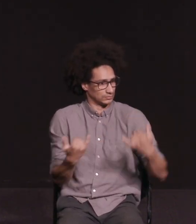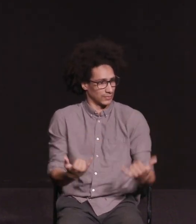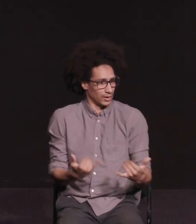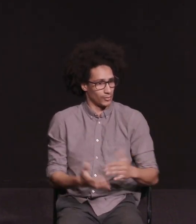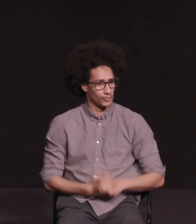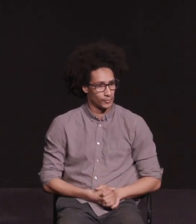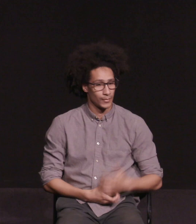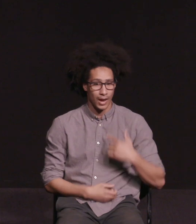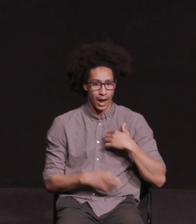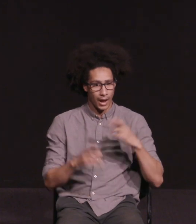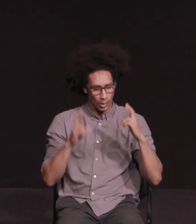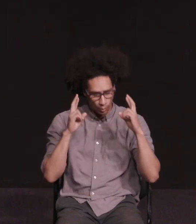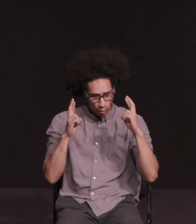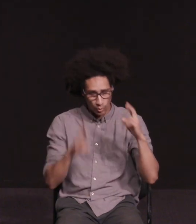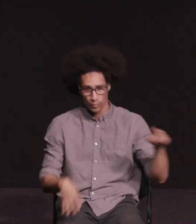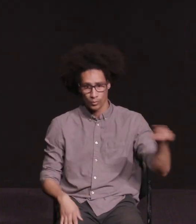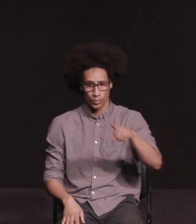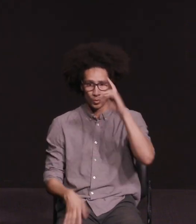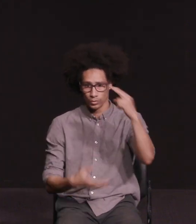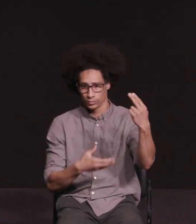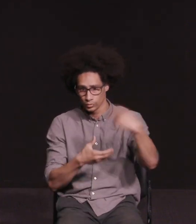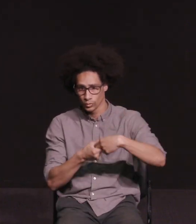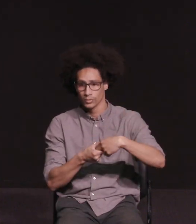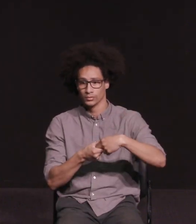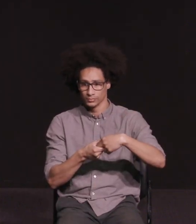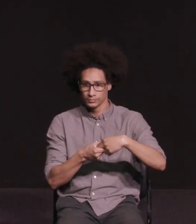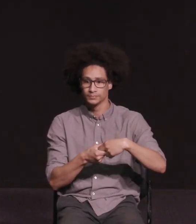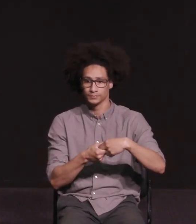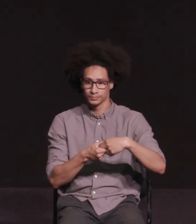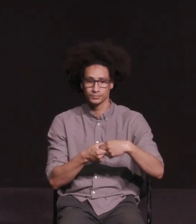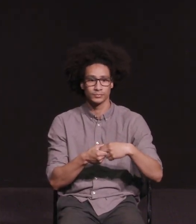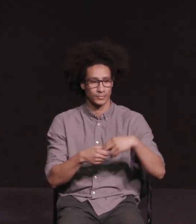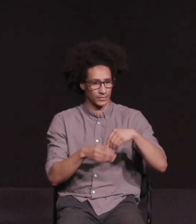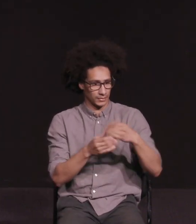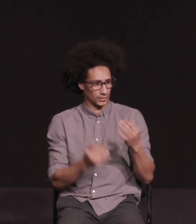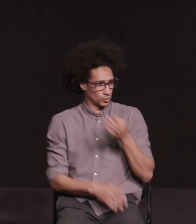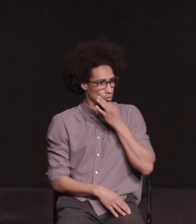I hope you will join in on the upcoming panels being presented